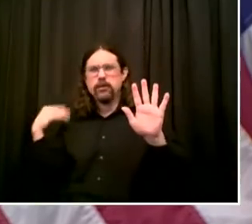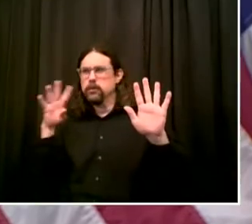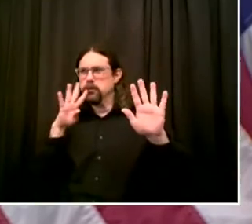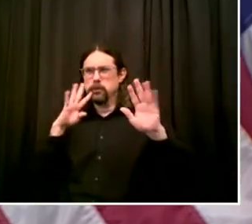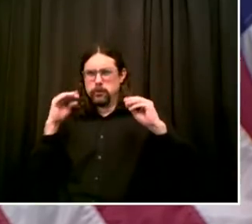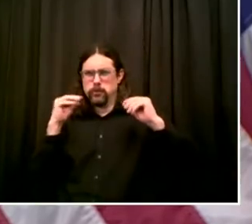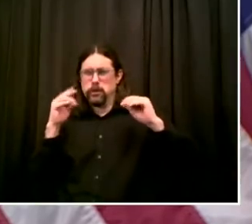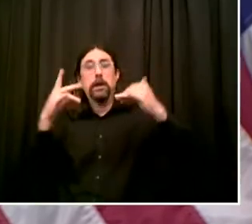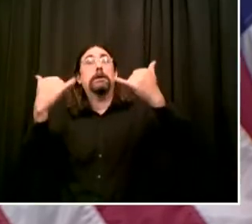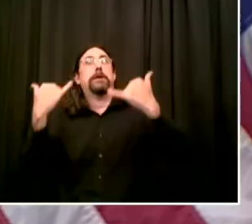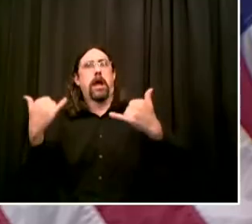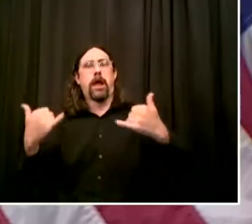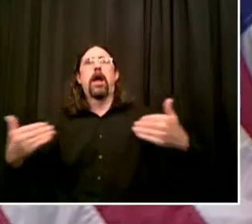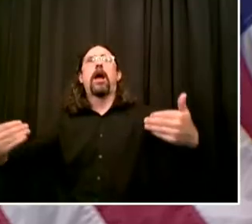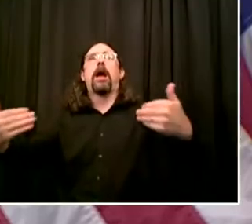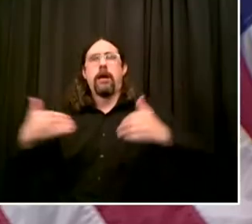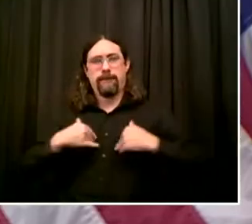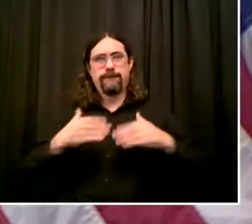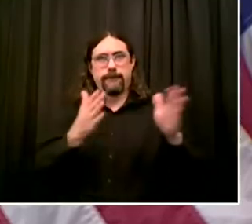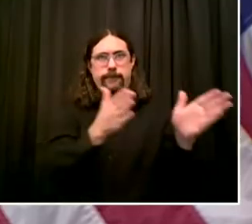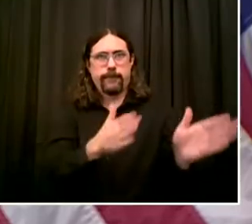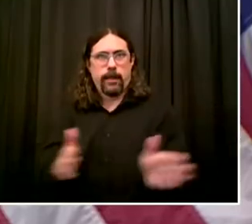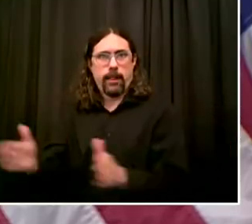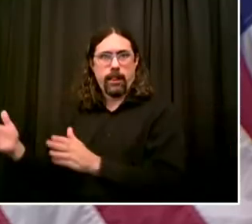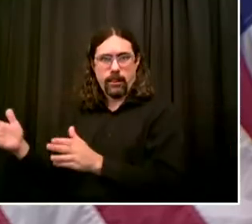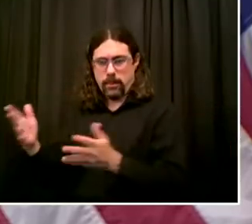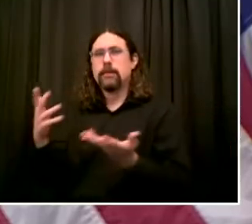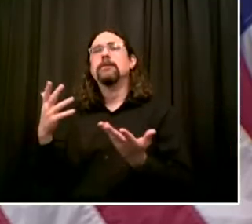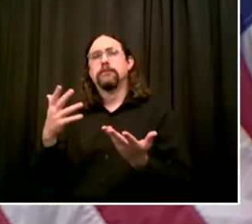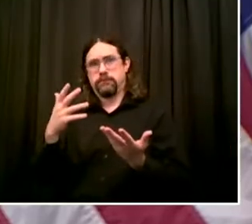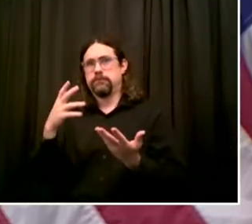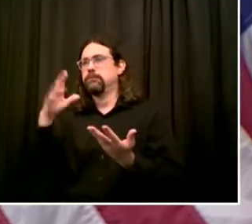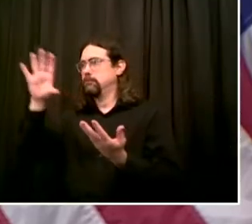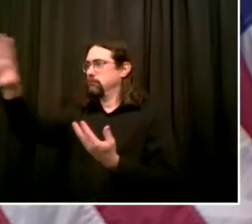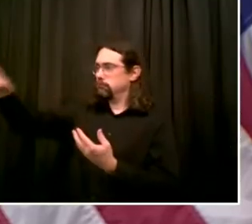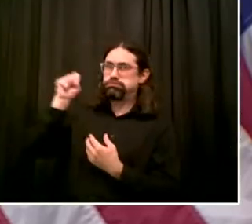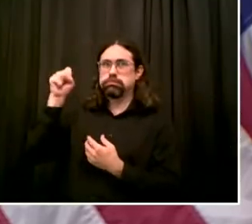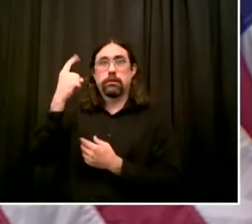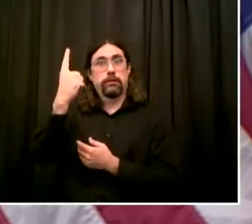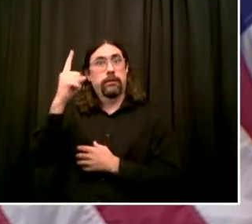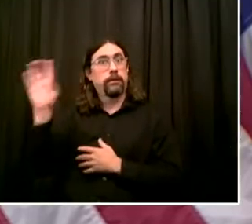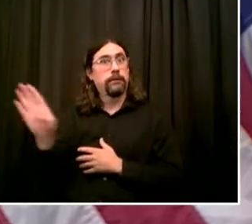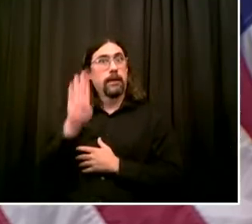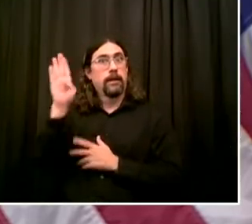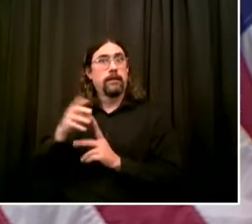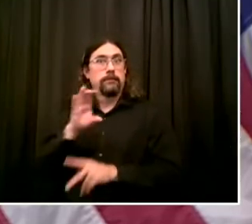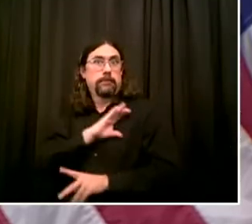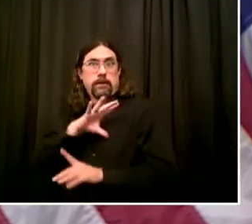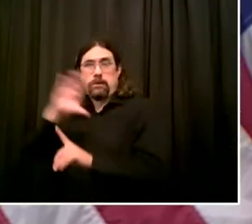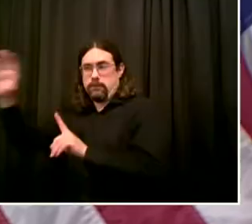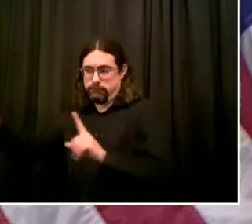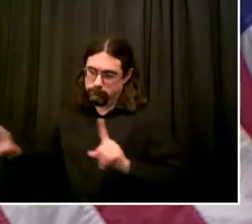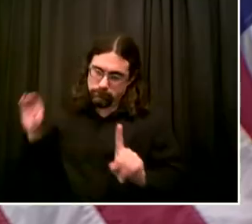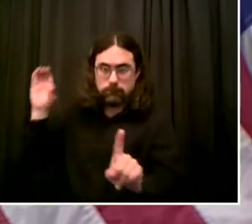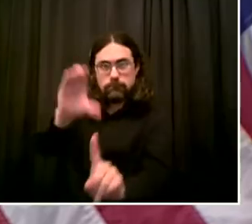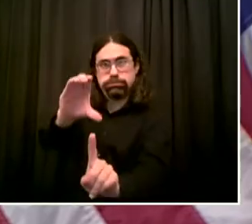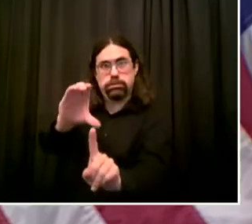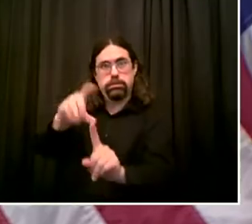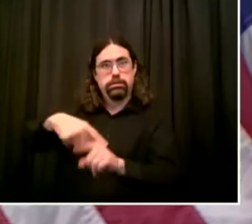OUR SOCIETY. I AM EXCITED mm-!ÑTO AYS THAT W HAVE A PLAN THAT CAN ACHIEVE REAL REFORM AND CAN ACHIEVE f4@;